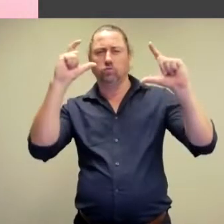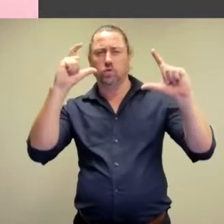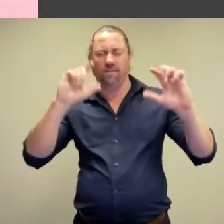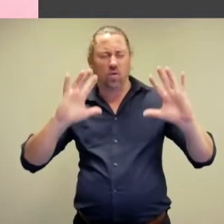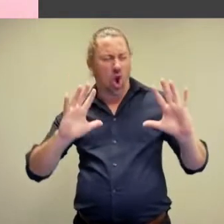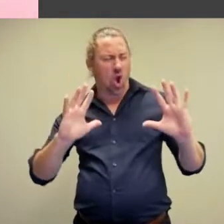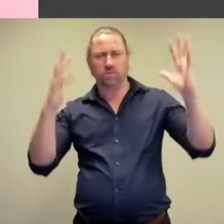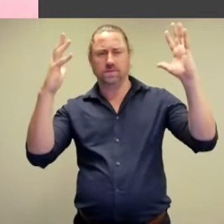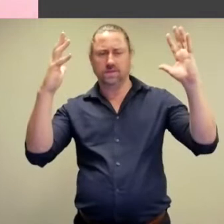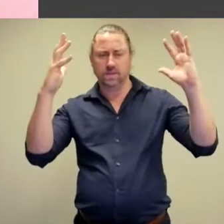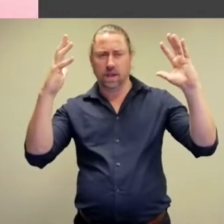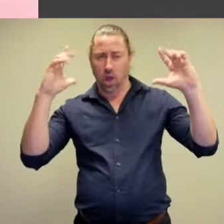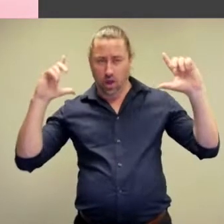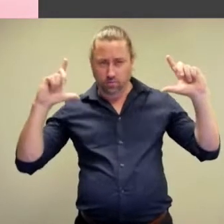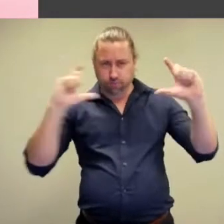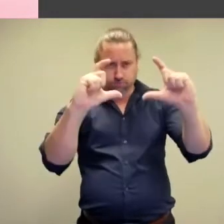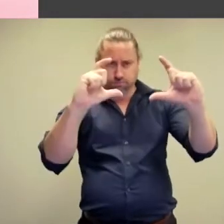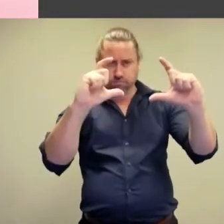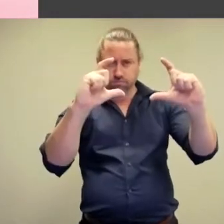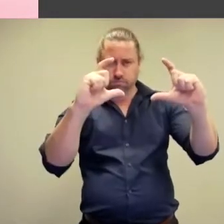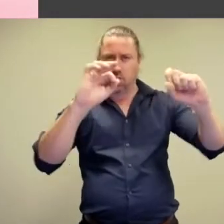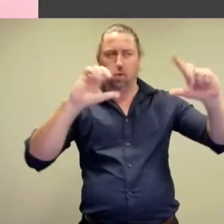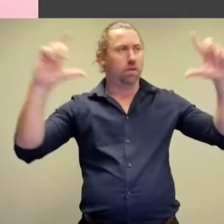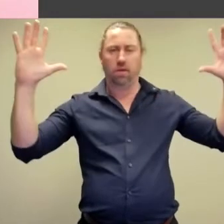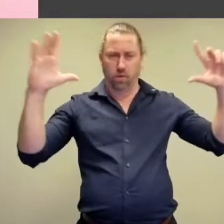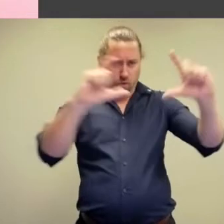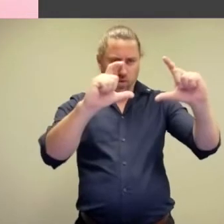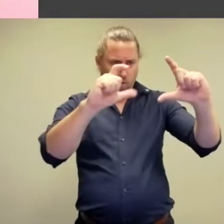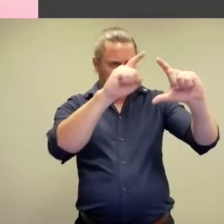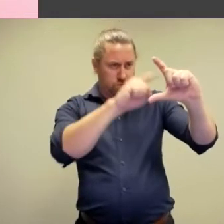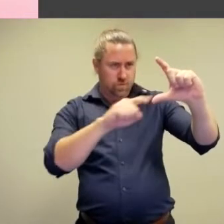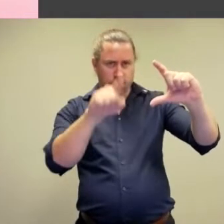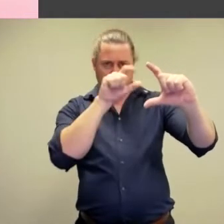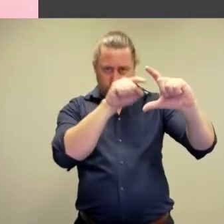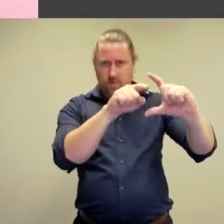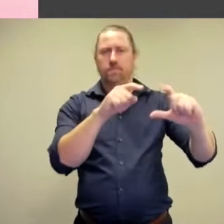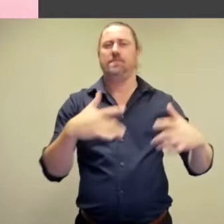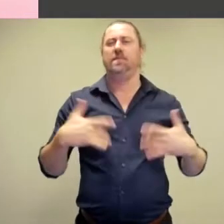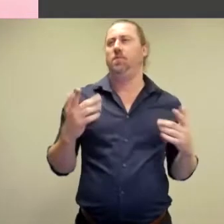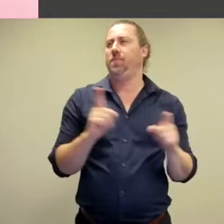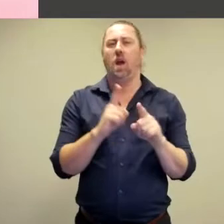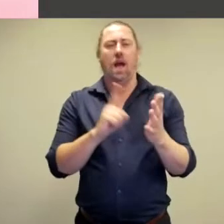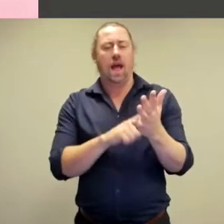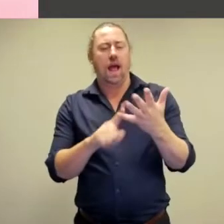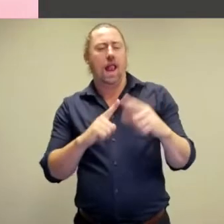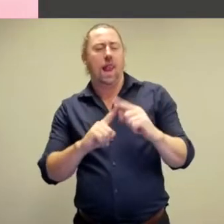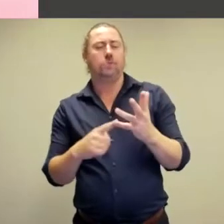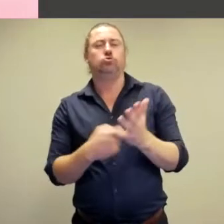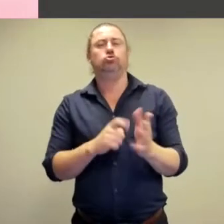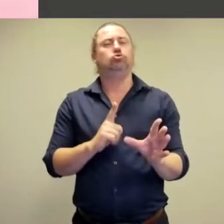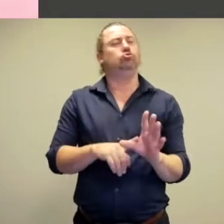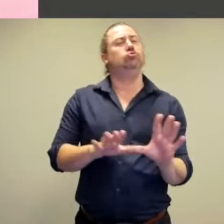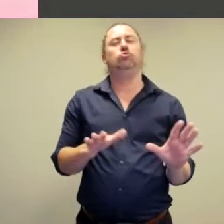tight focus, there's a kind of luxurious